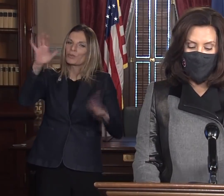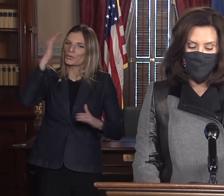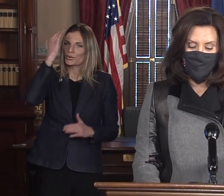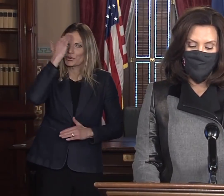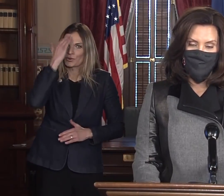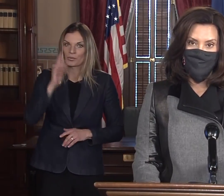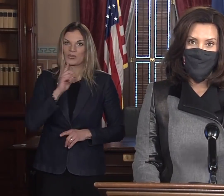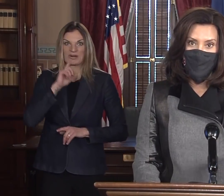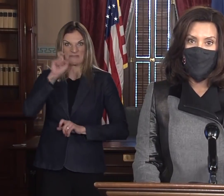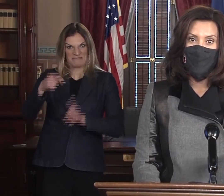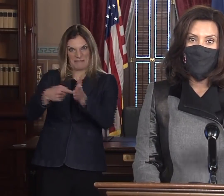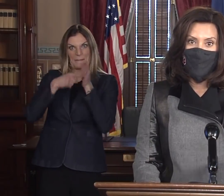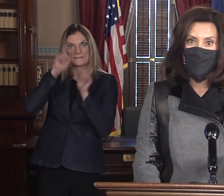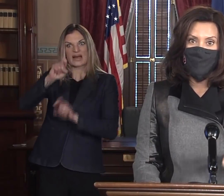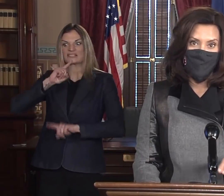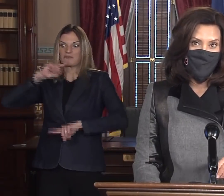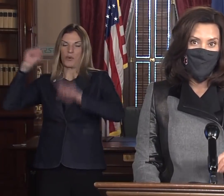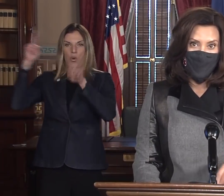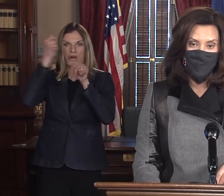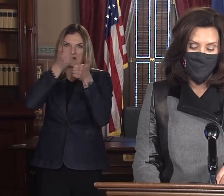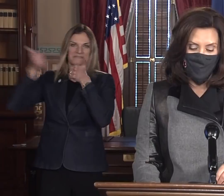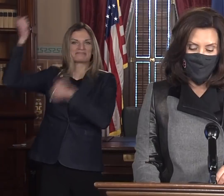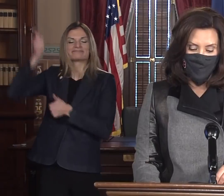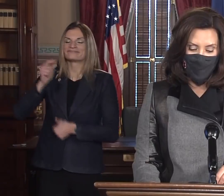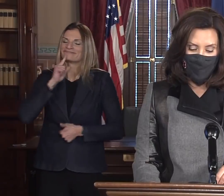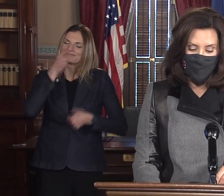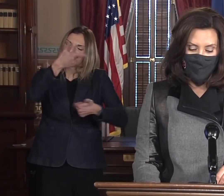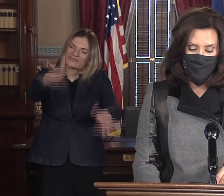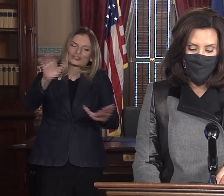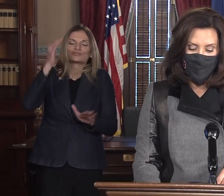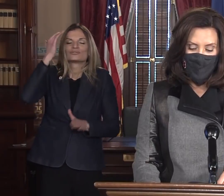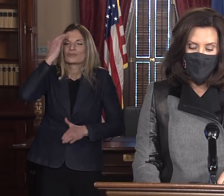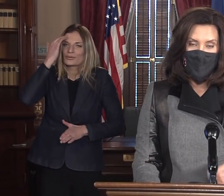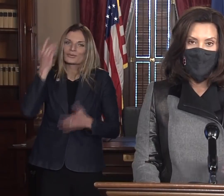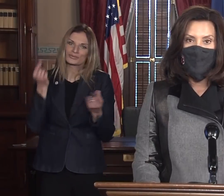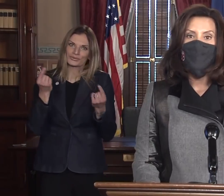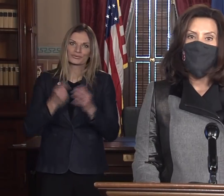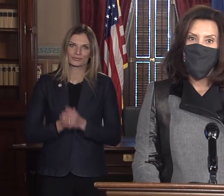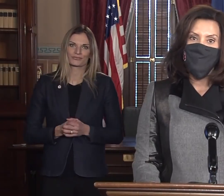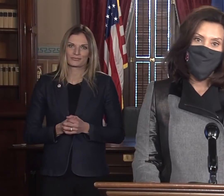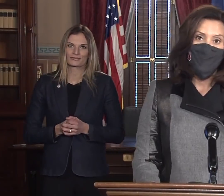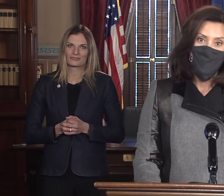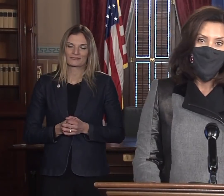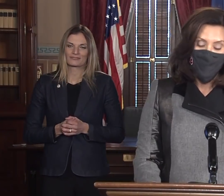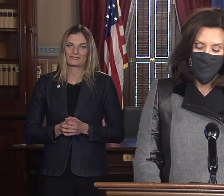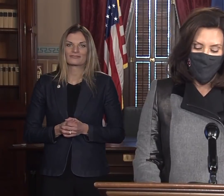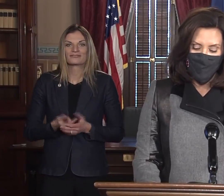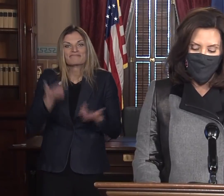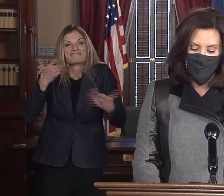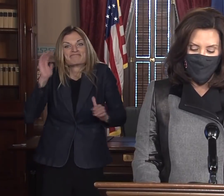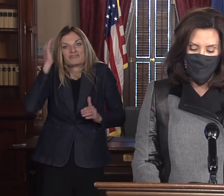AT THE END OF THE DAY, YOU DON'T NEED AN EXECUTIVE ORDER OR A COURT TO KNOW WHAT IT IS WE NEED